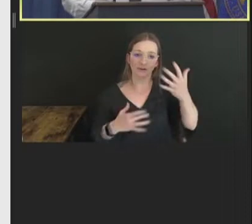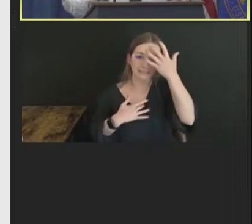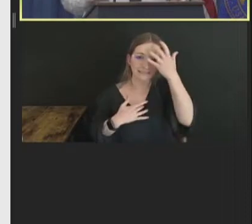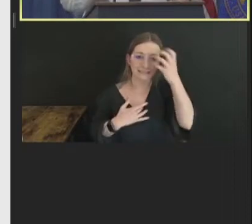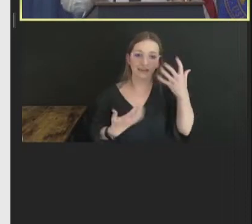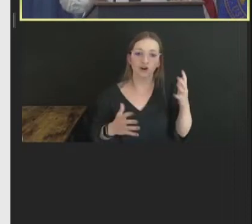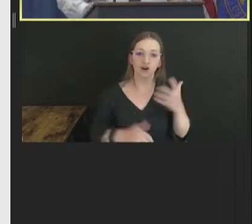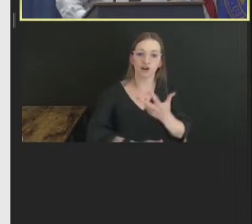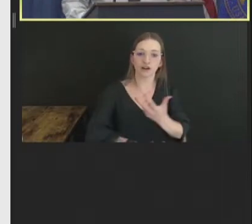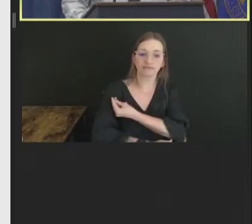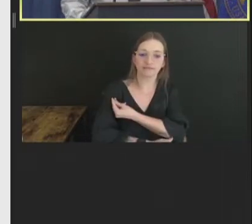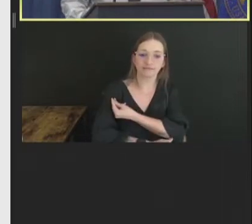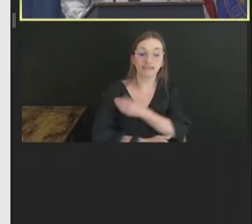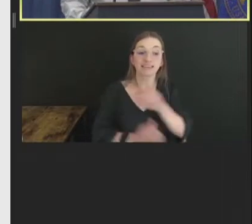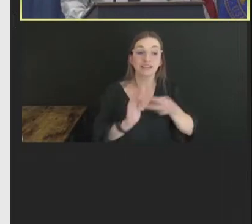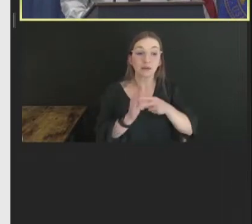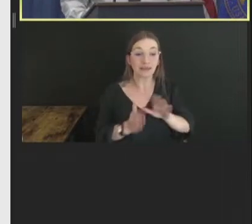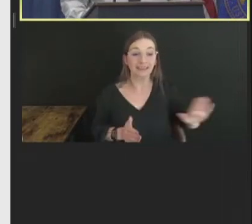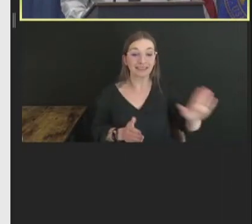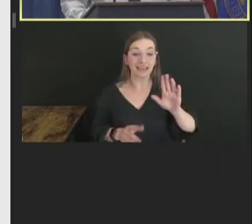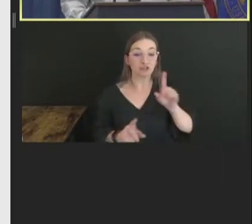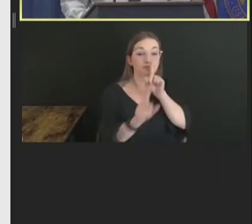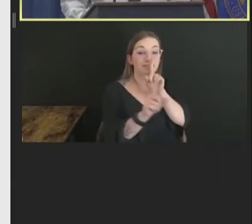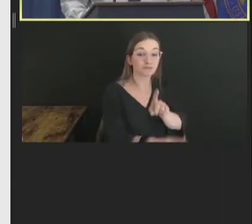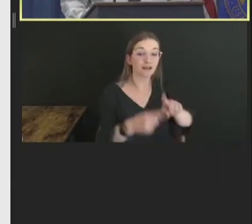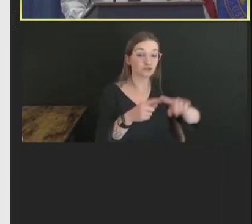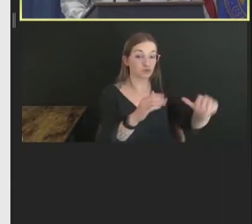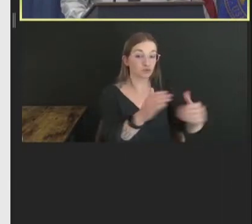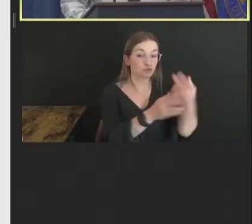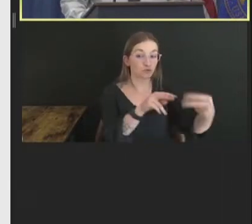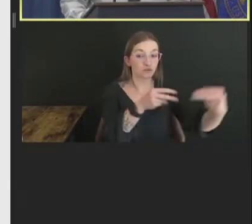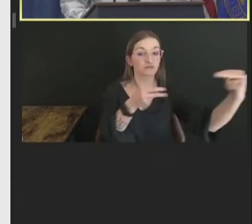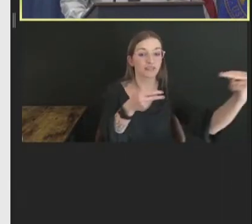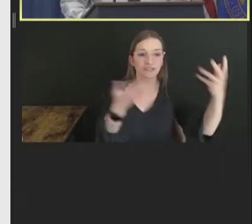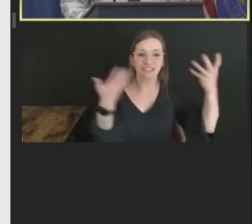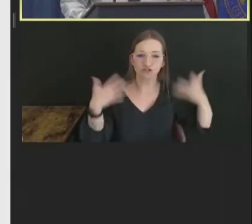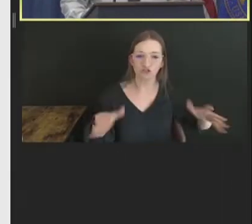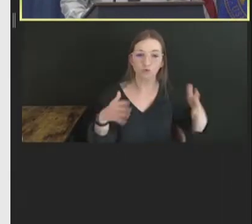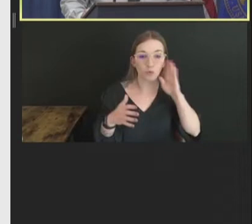that has to be different from a population that's immunologically naive to SARS-CoV-2.